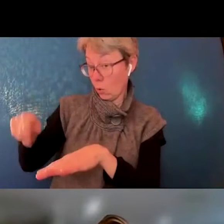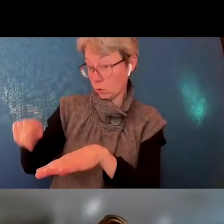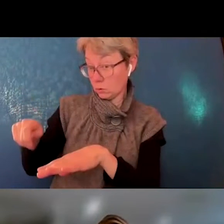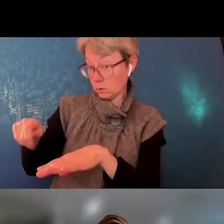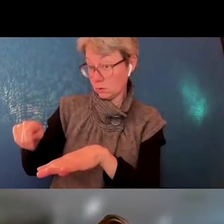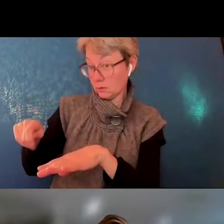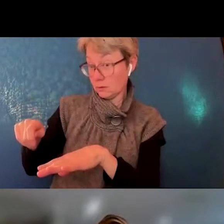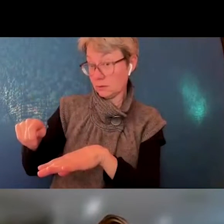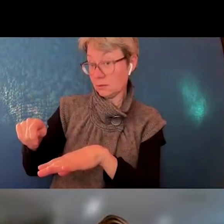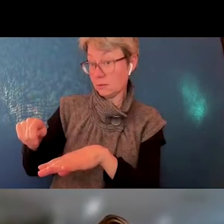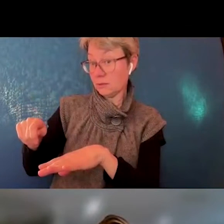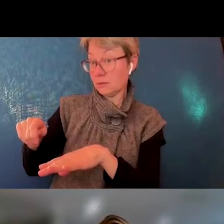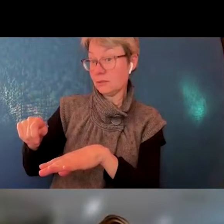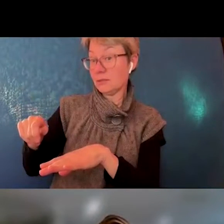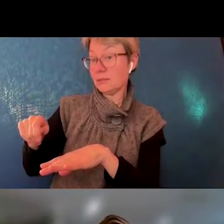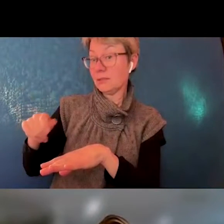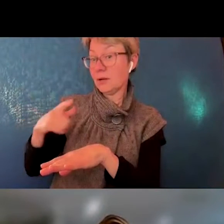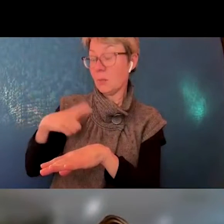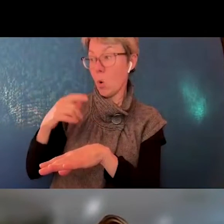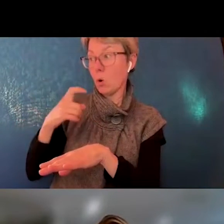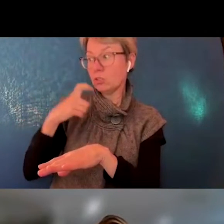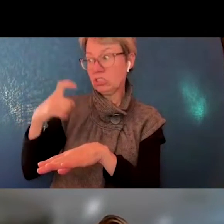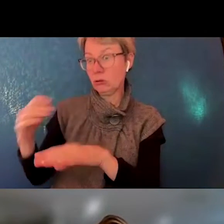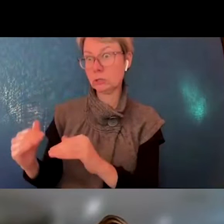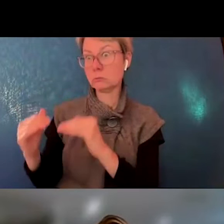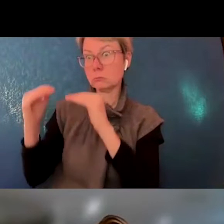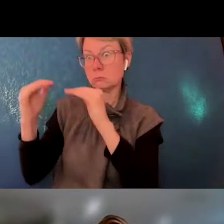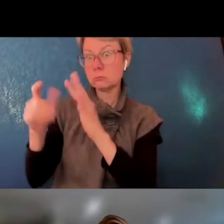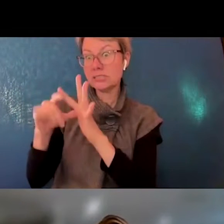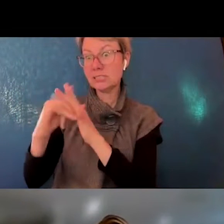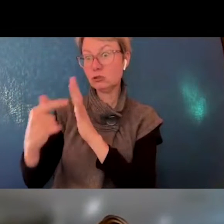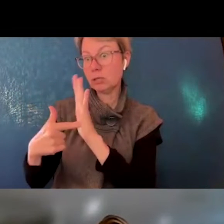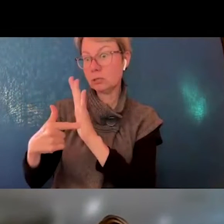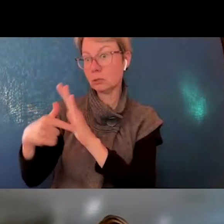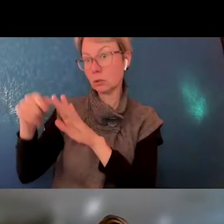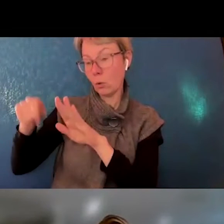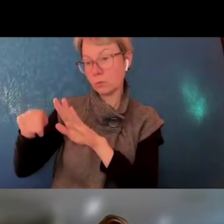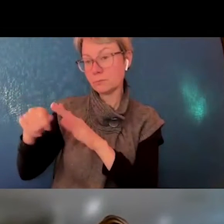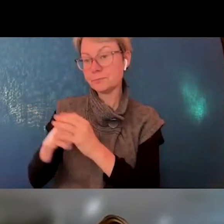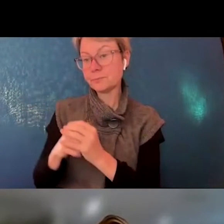district court and so a lot more serious offenses are dealt with uh there's a lot more differences